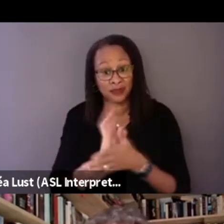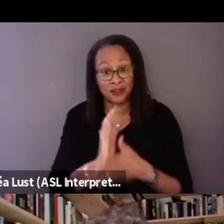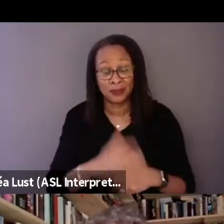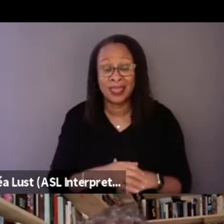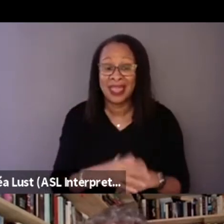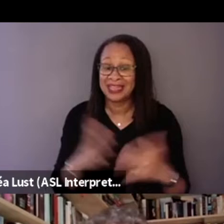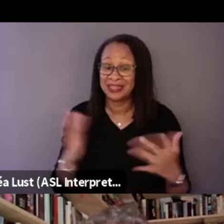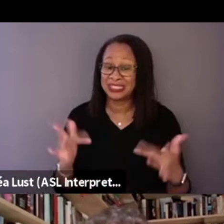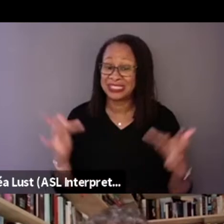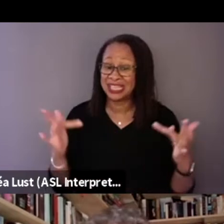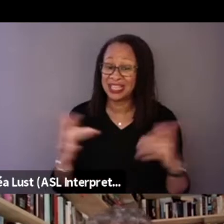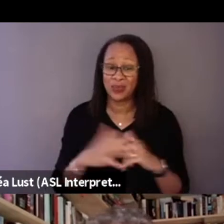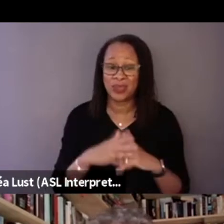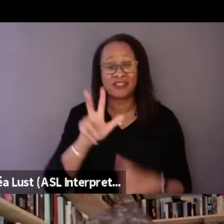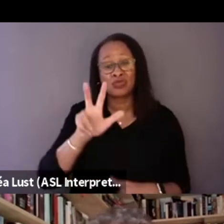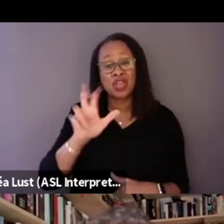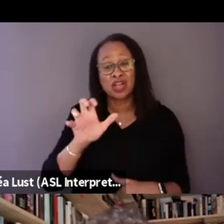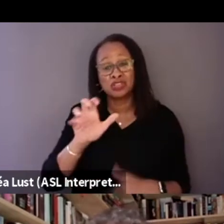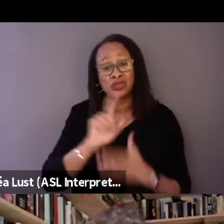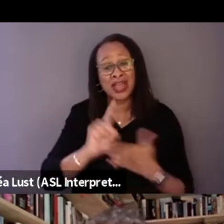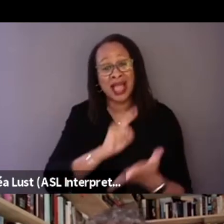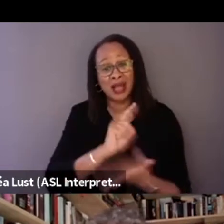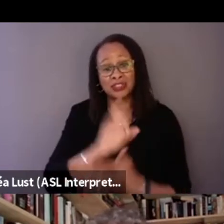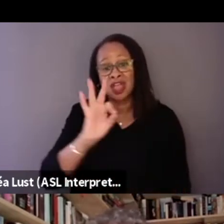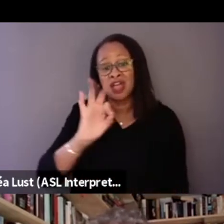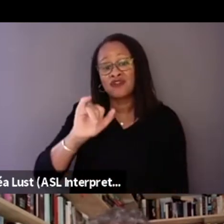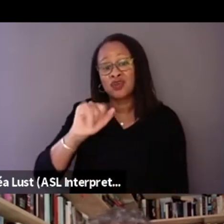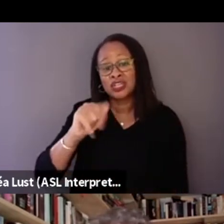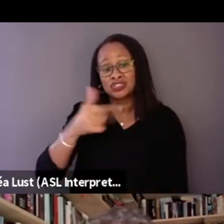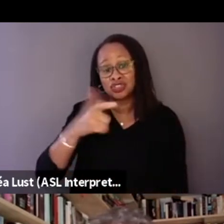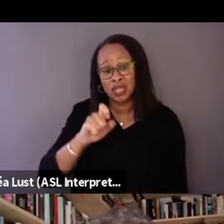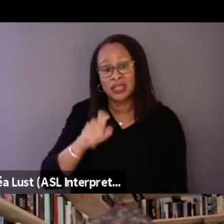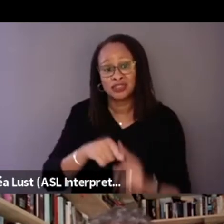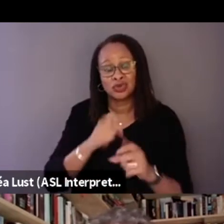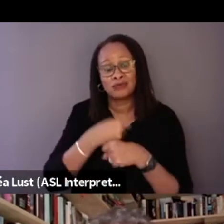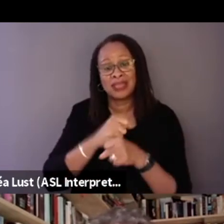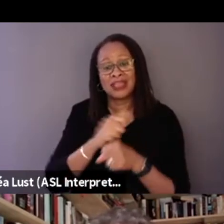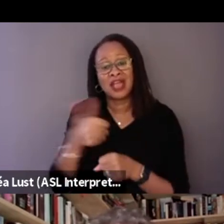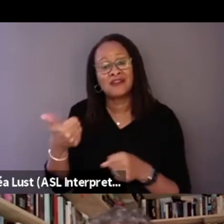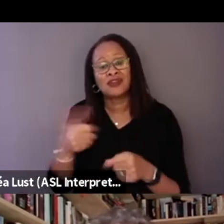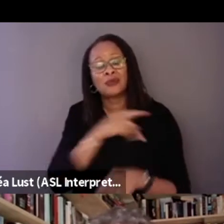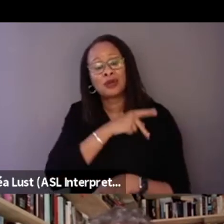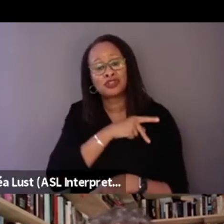I mean, we have 300 hours of footage to try to make every other personal and political scene work.